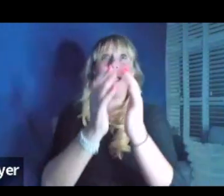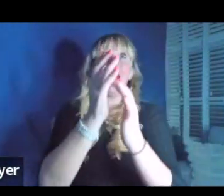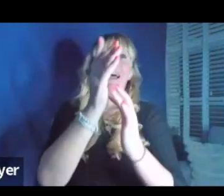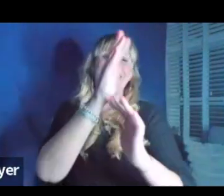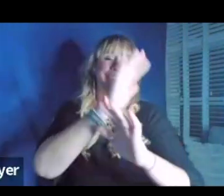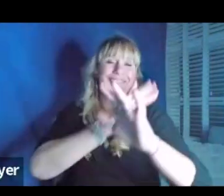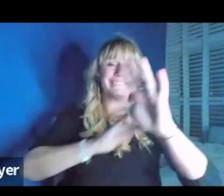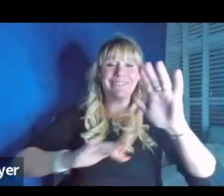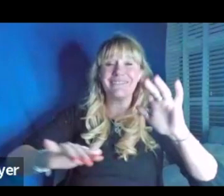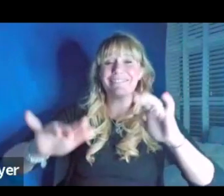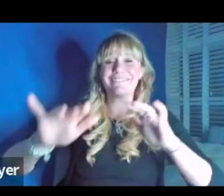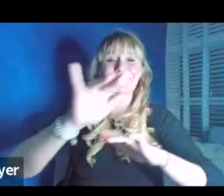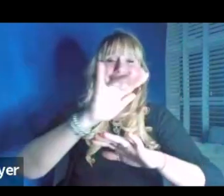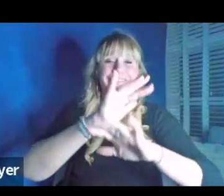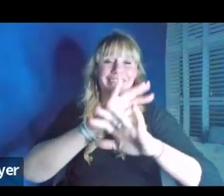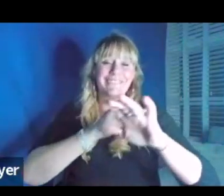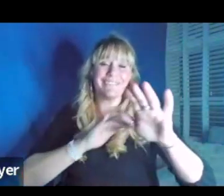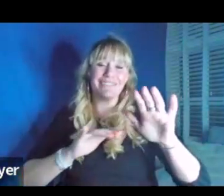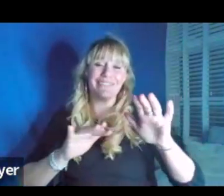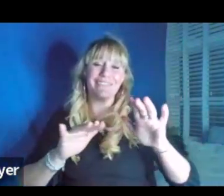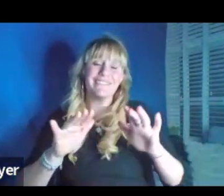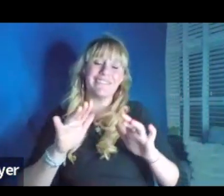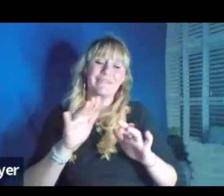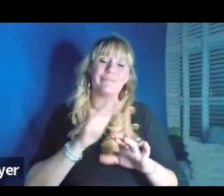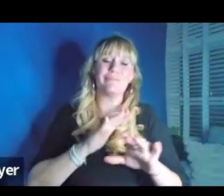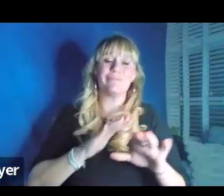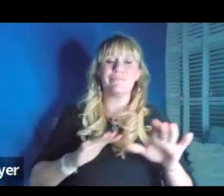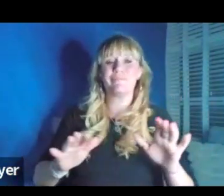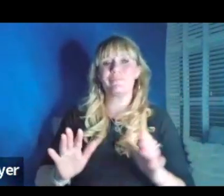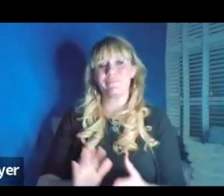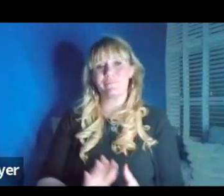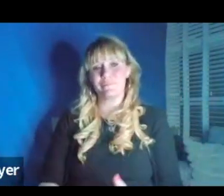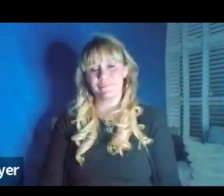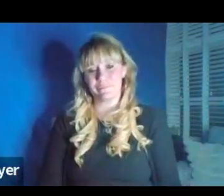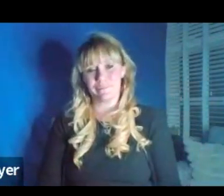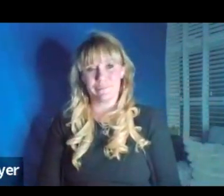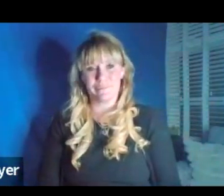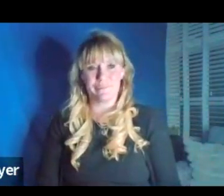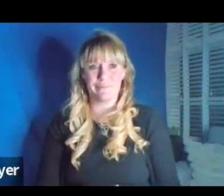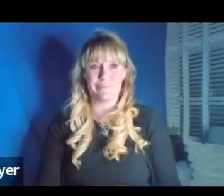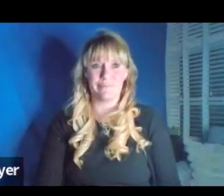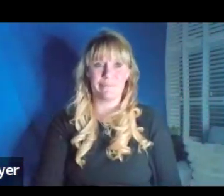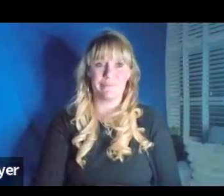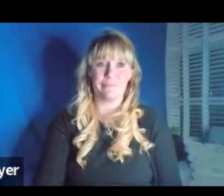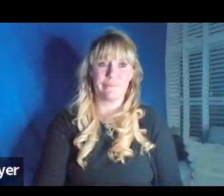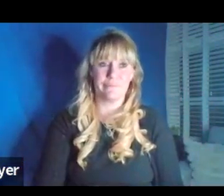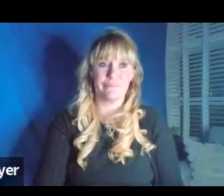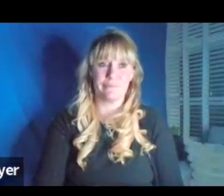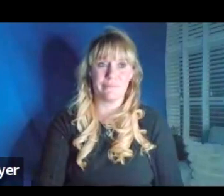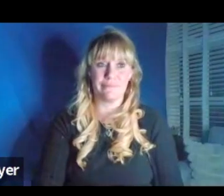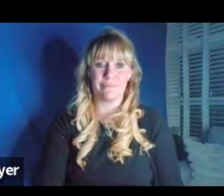Kooka burra kooka burra gum tree,